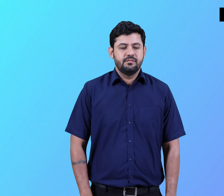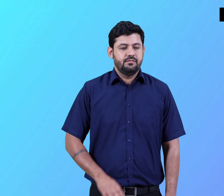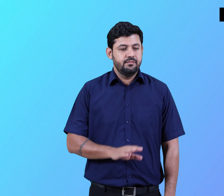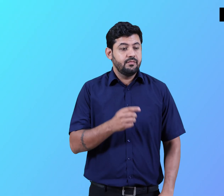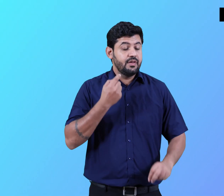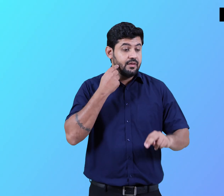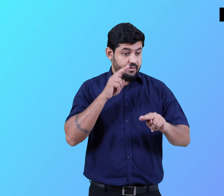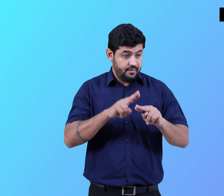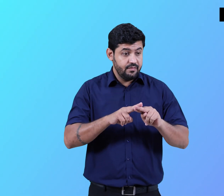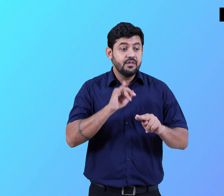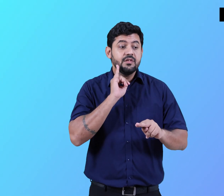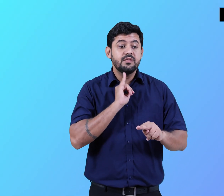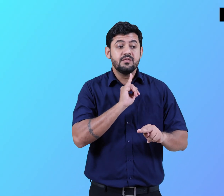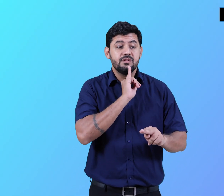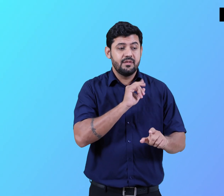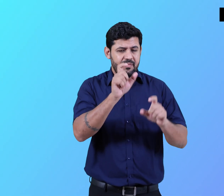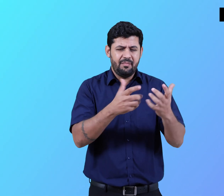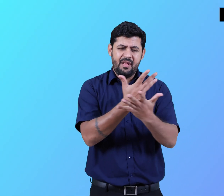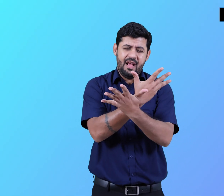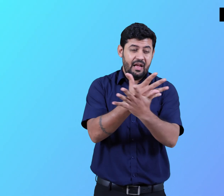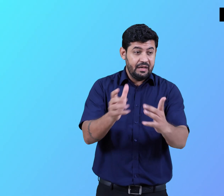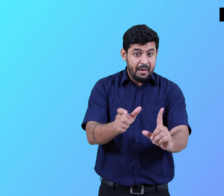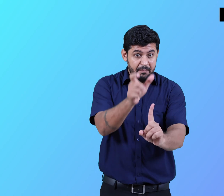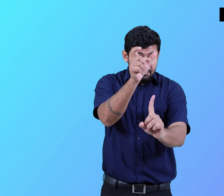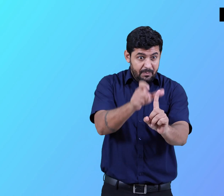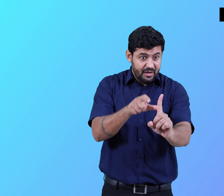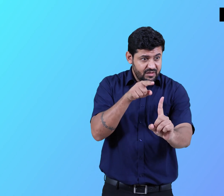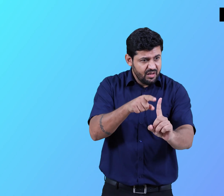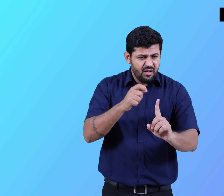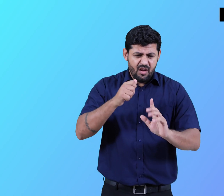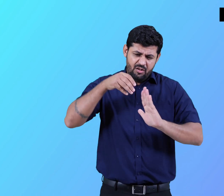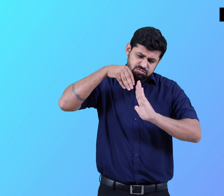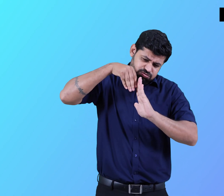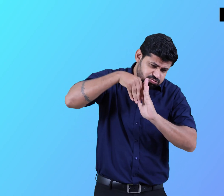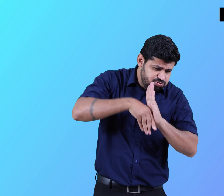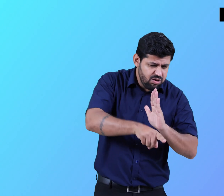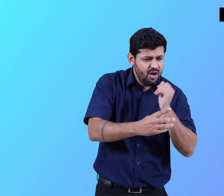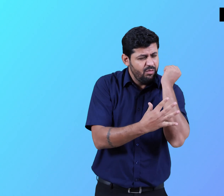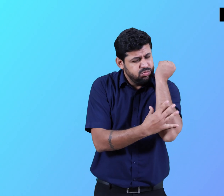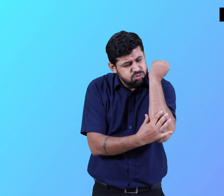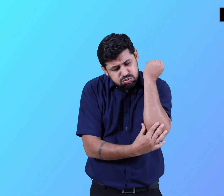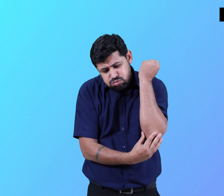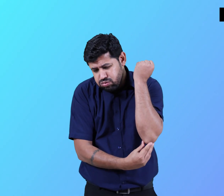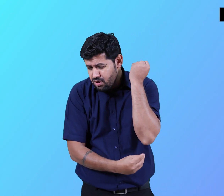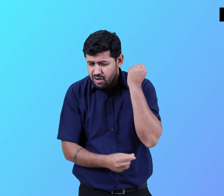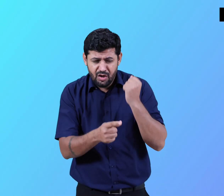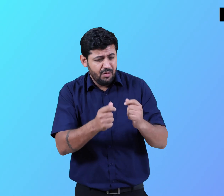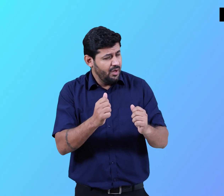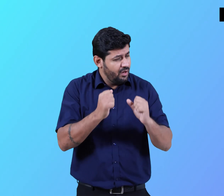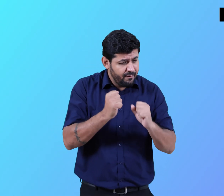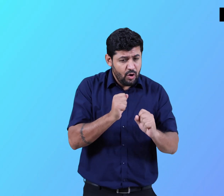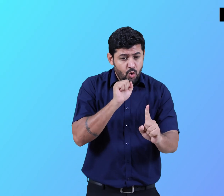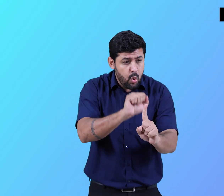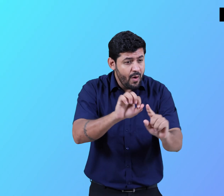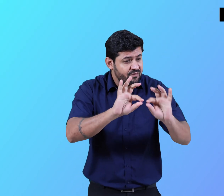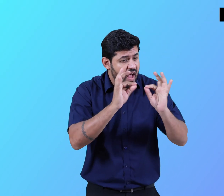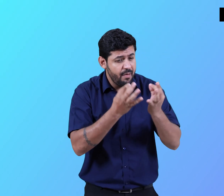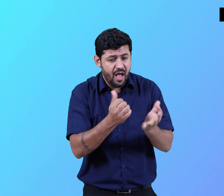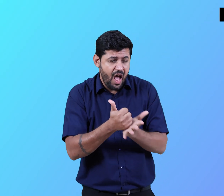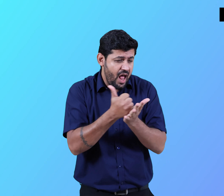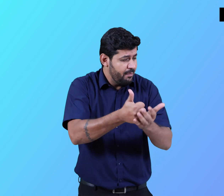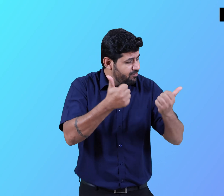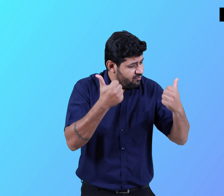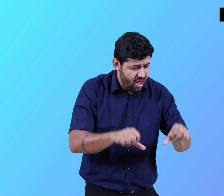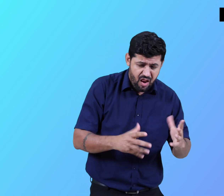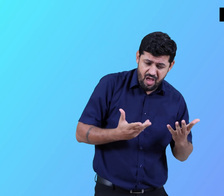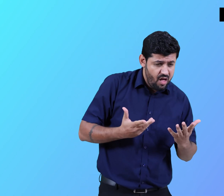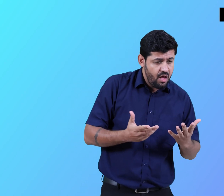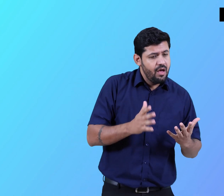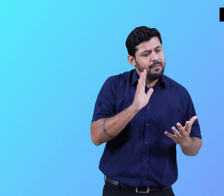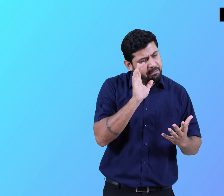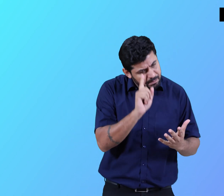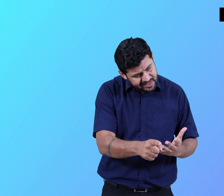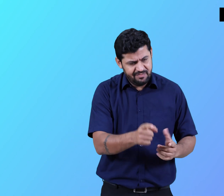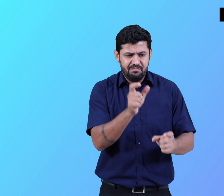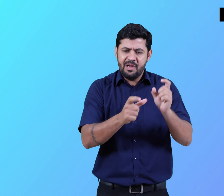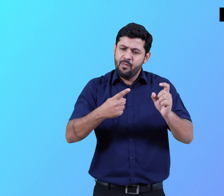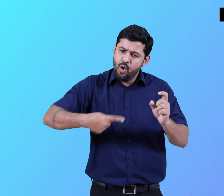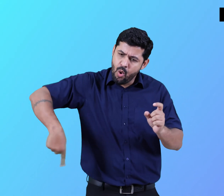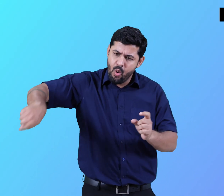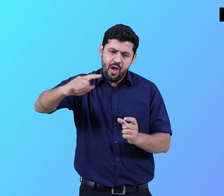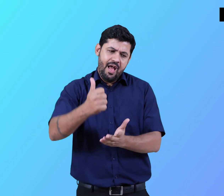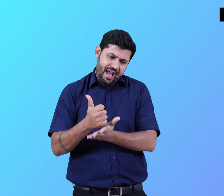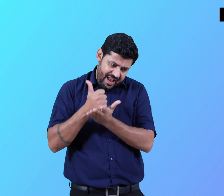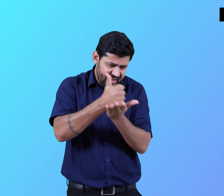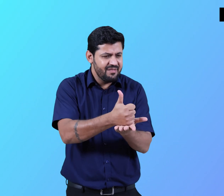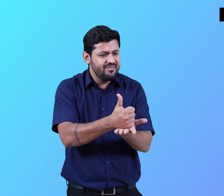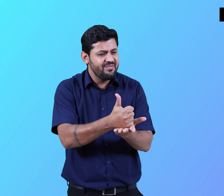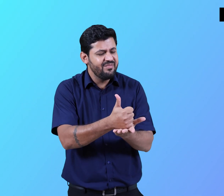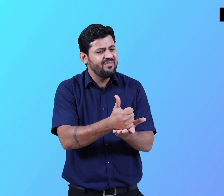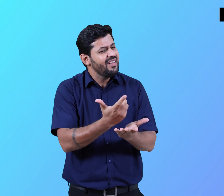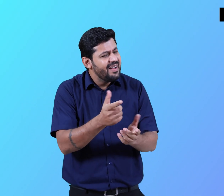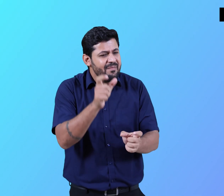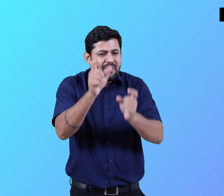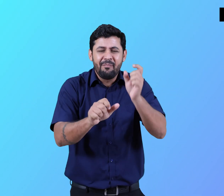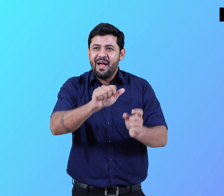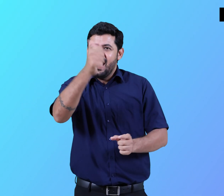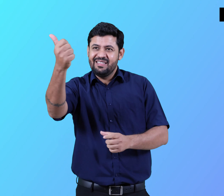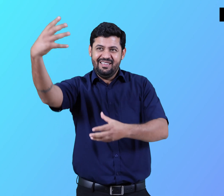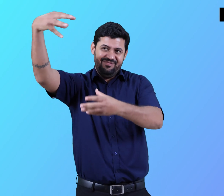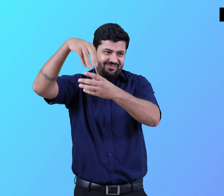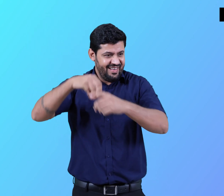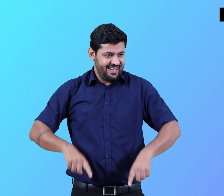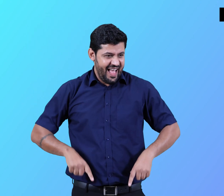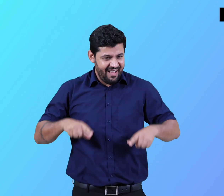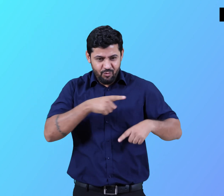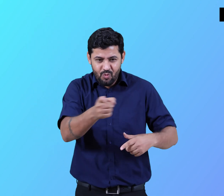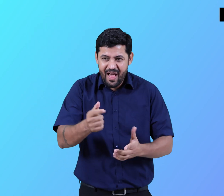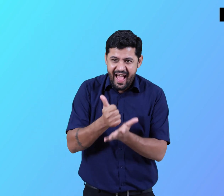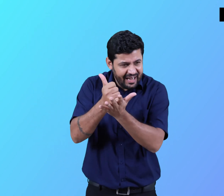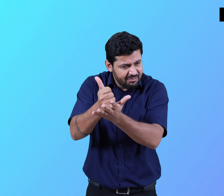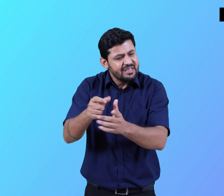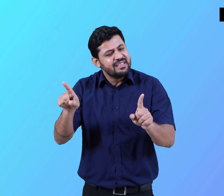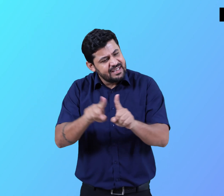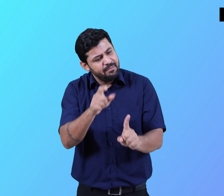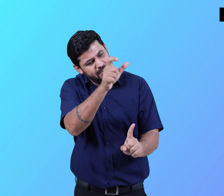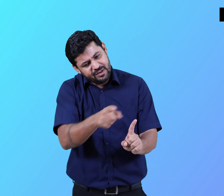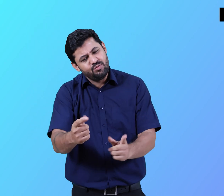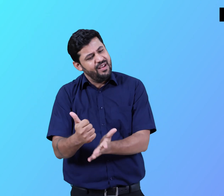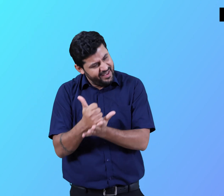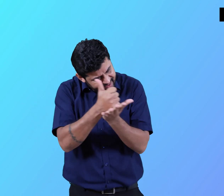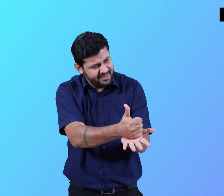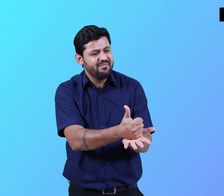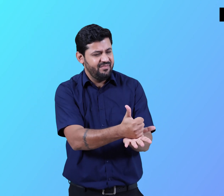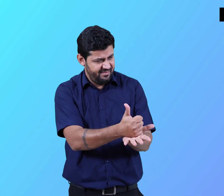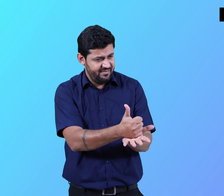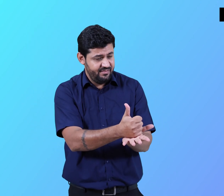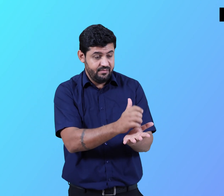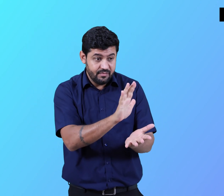“If another Israelite from your own country becomes too poor to support themselves, you must help them as you would immigrants living among you.